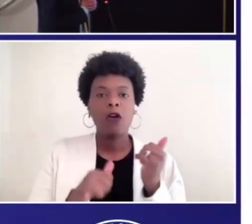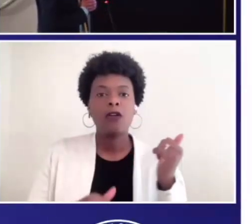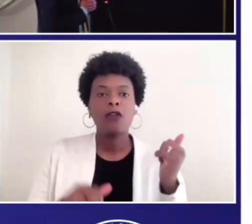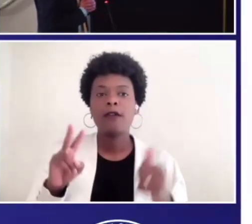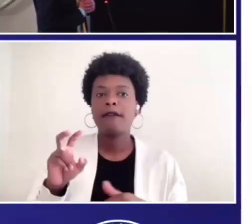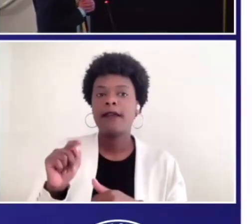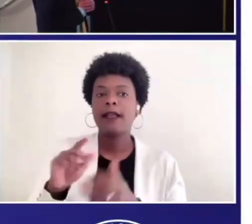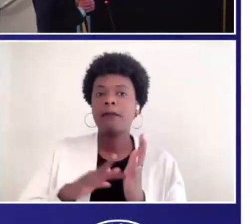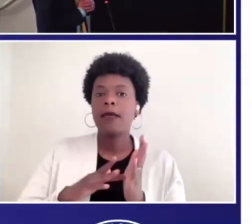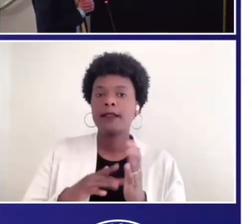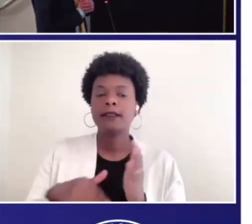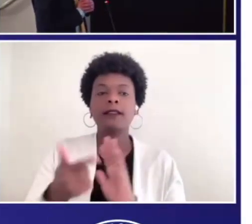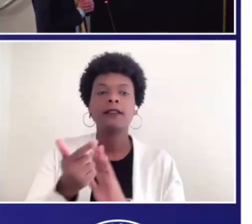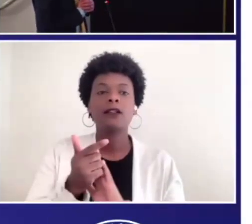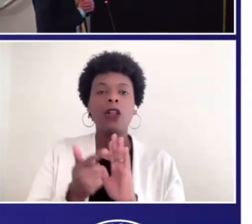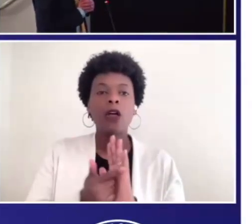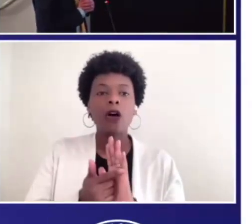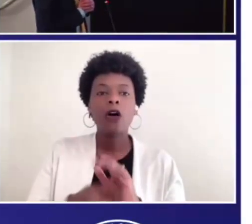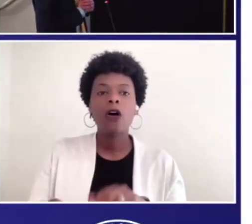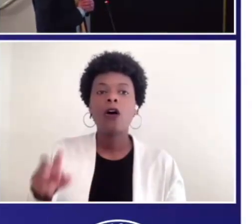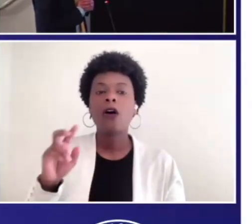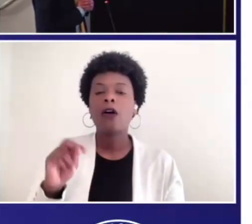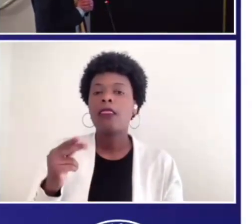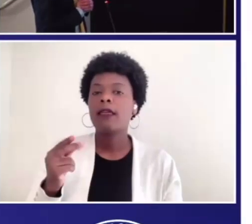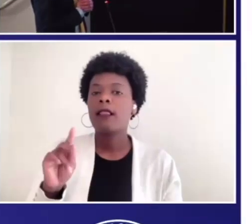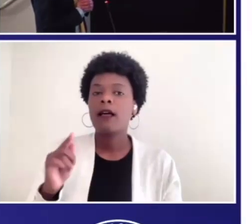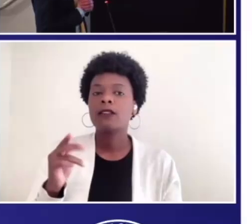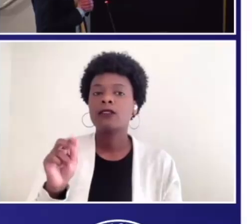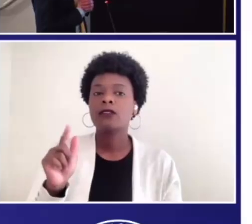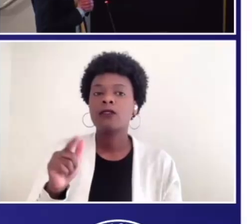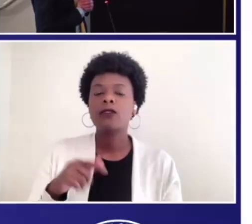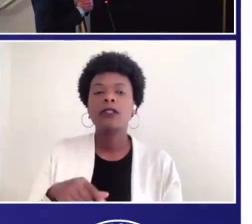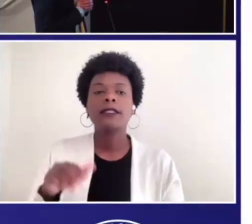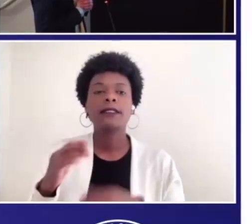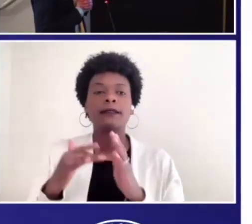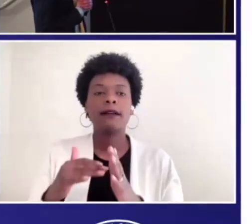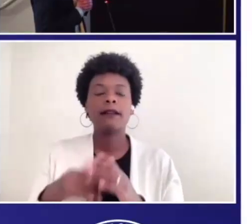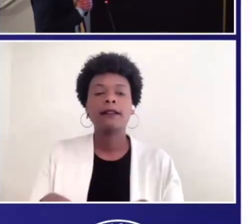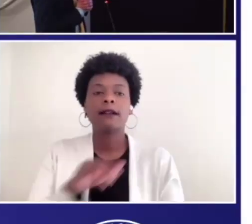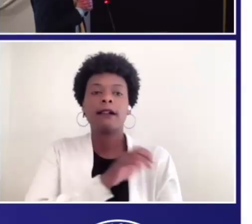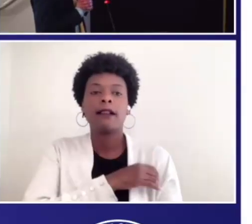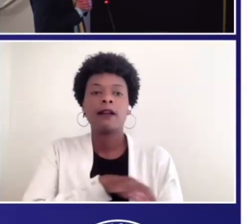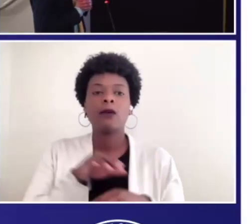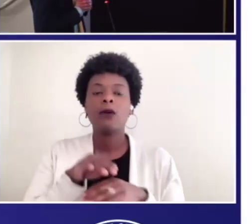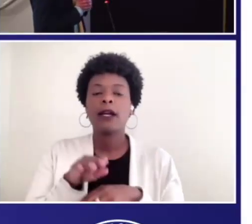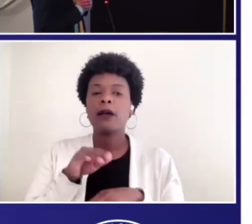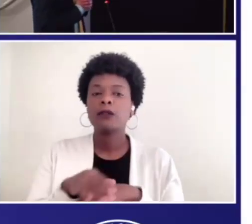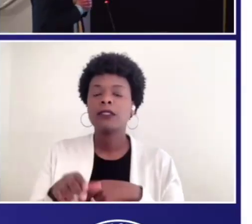law, theological and ministerial studies, Clinical, counseling, and applied psychology, chiropractic, dentistry,